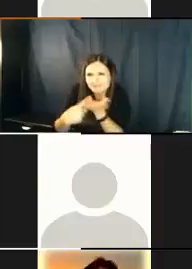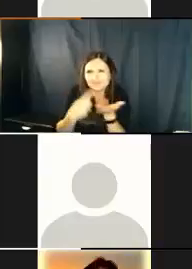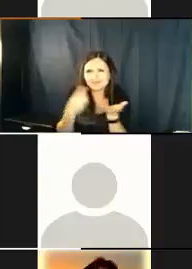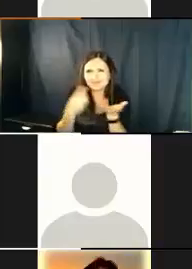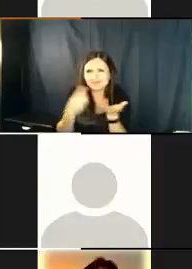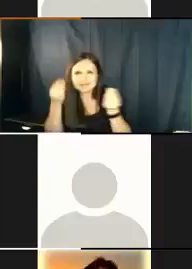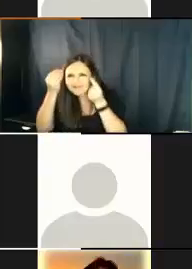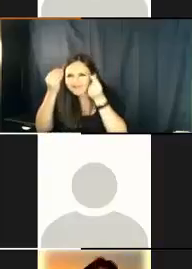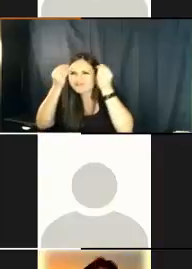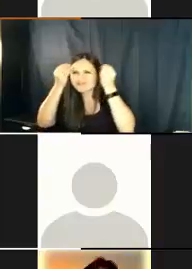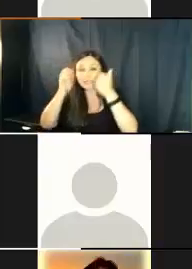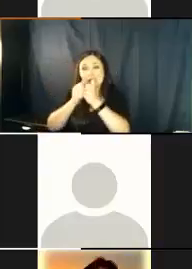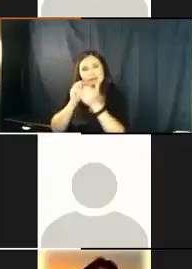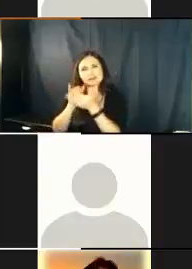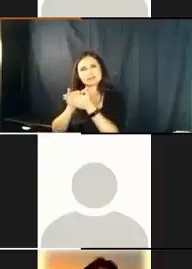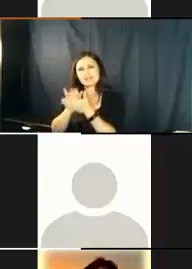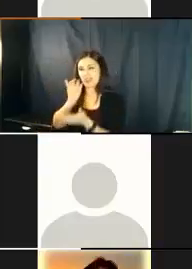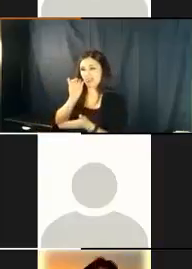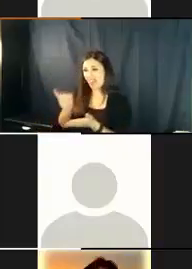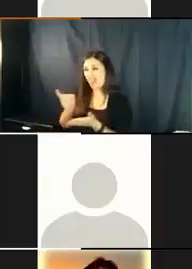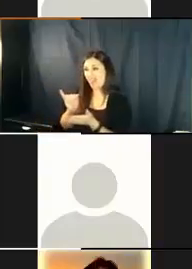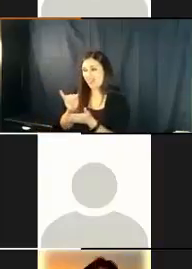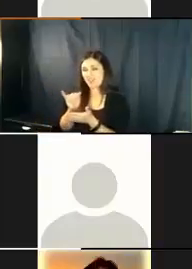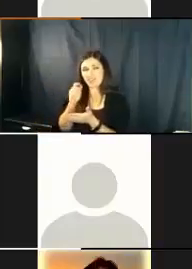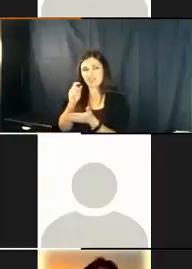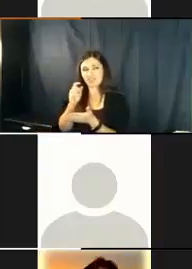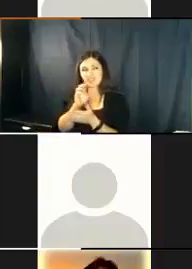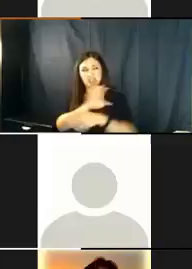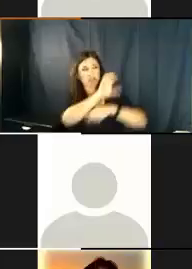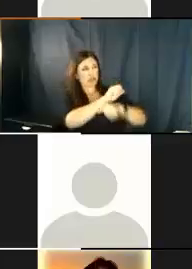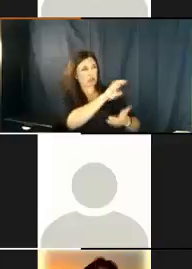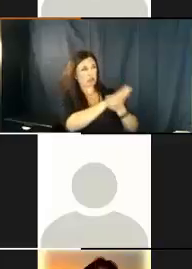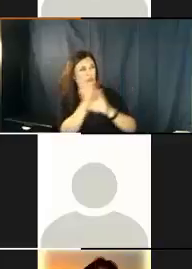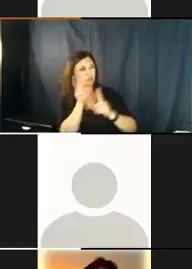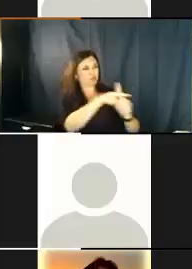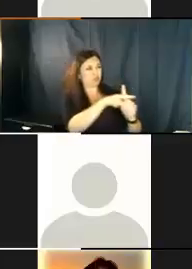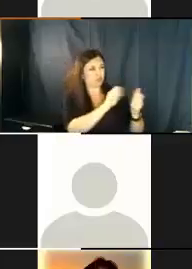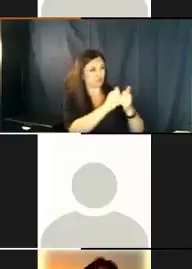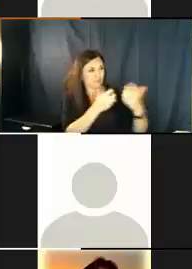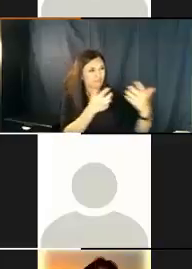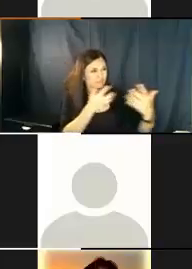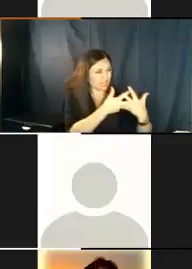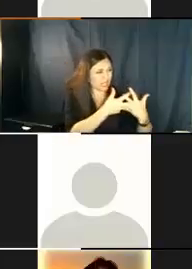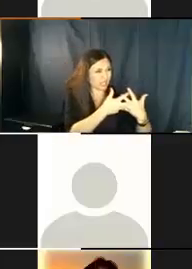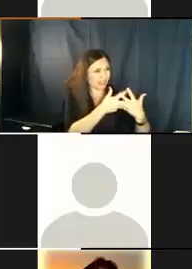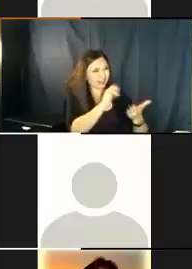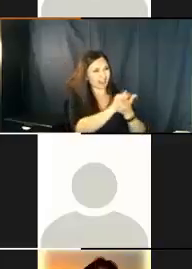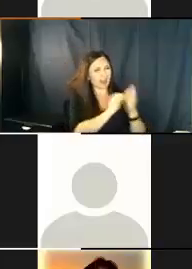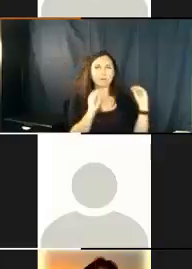into traditional school or what can we do to make traditional school more of a mastery based learning environment.